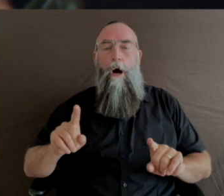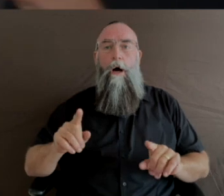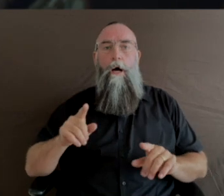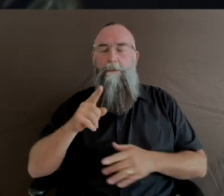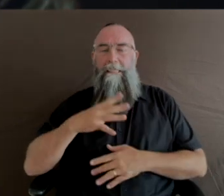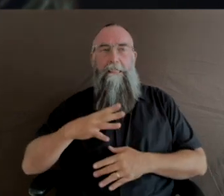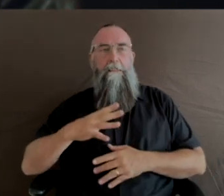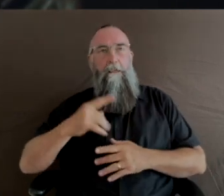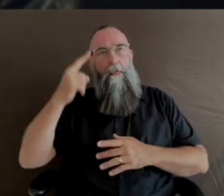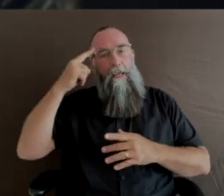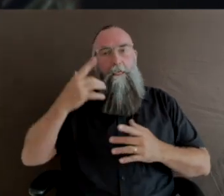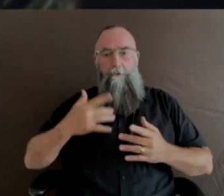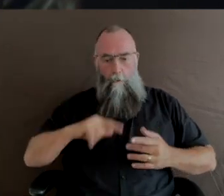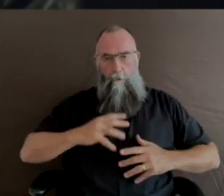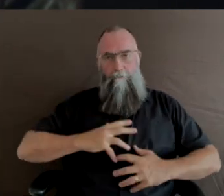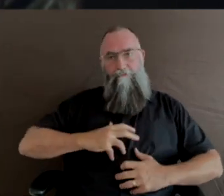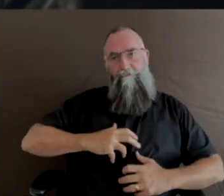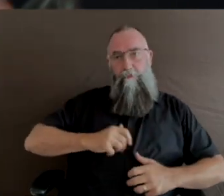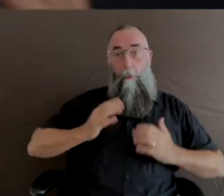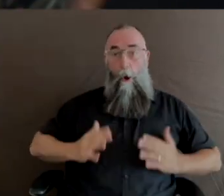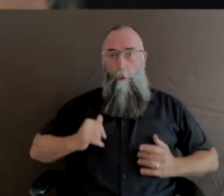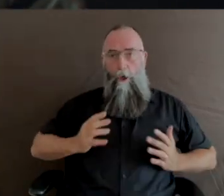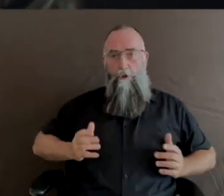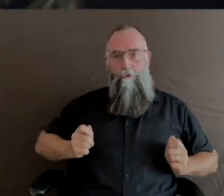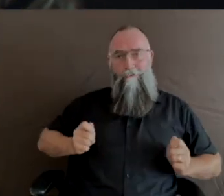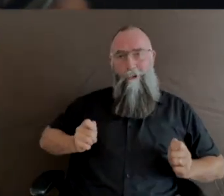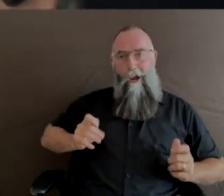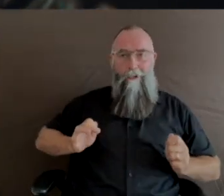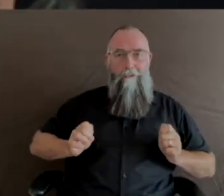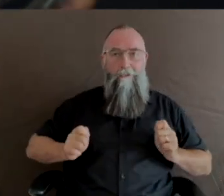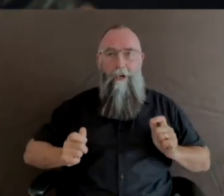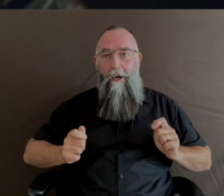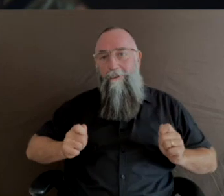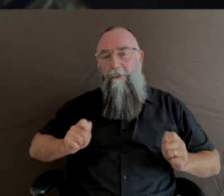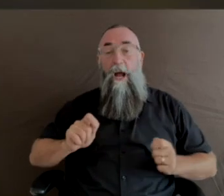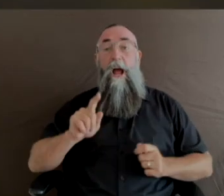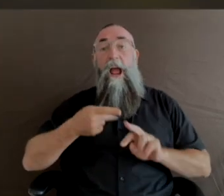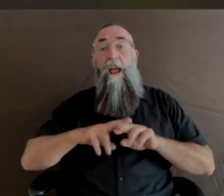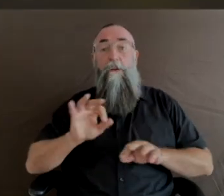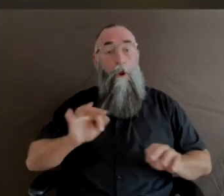a range of motion and if we don't, we end up in pain, essentially.